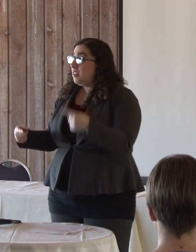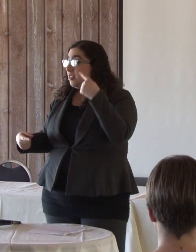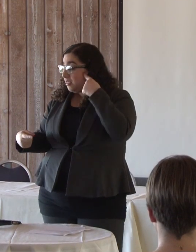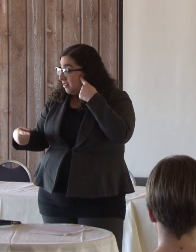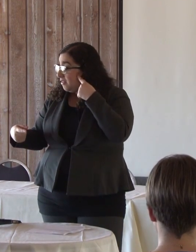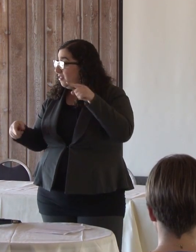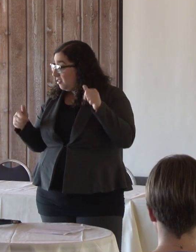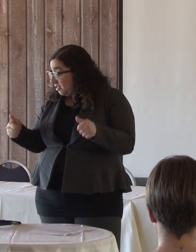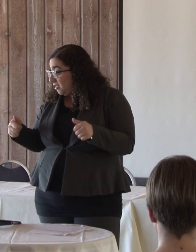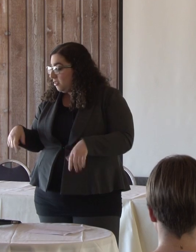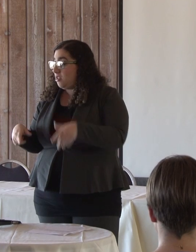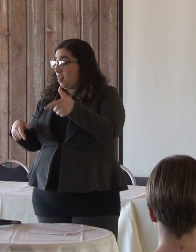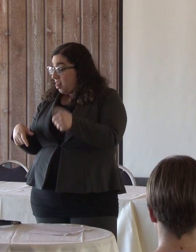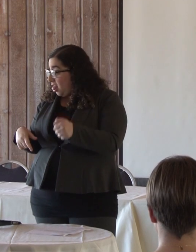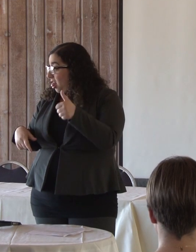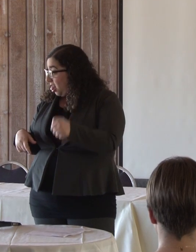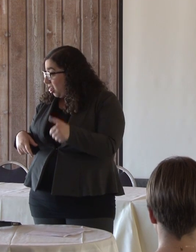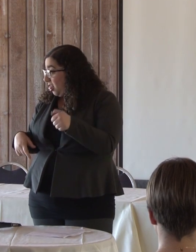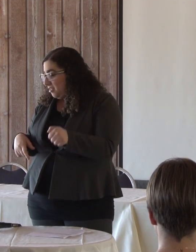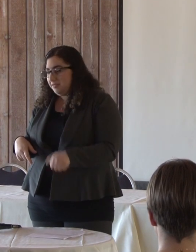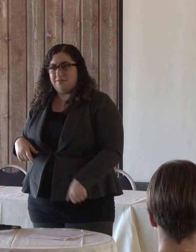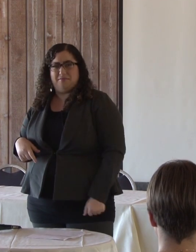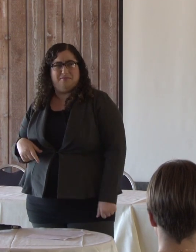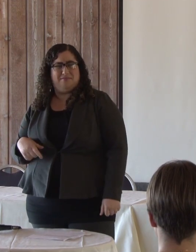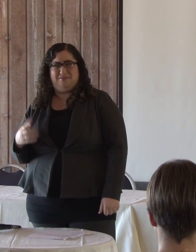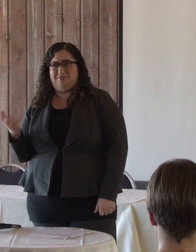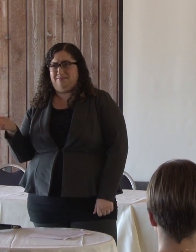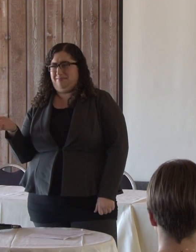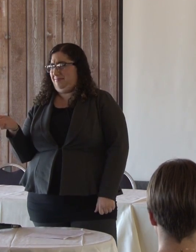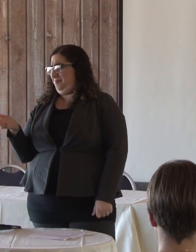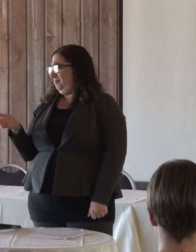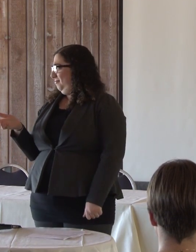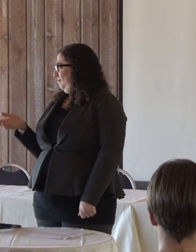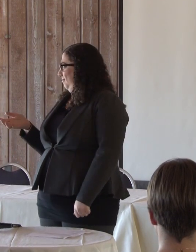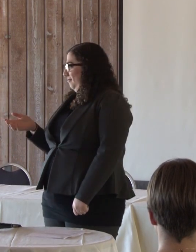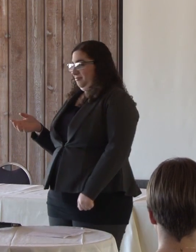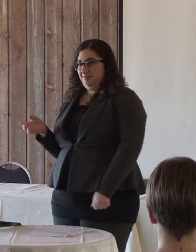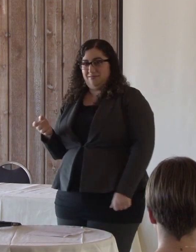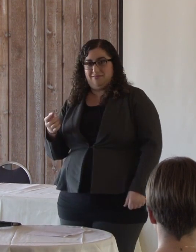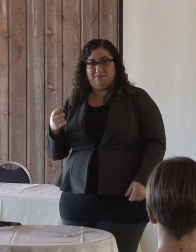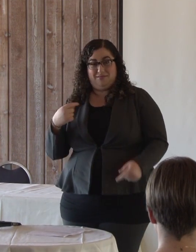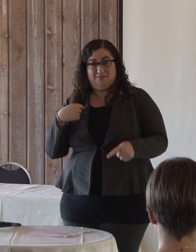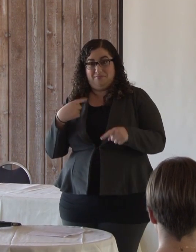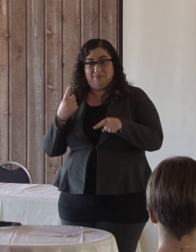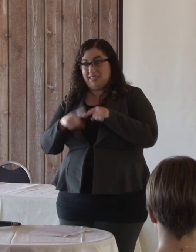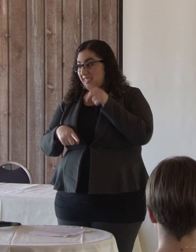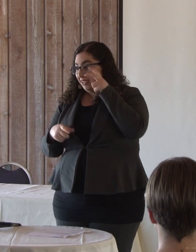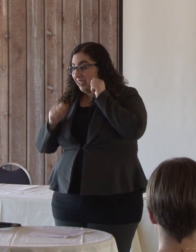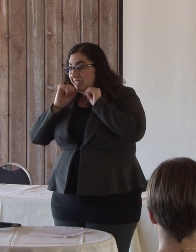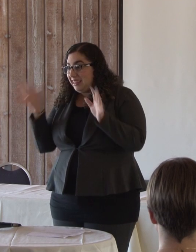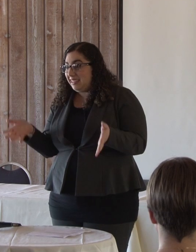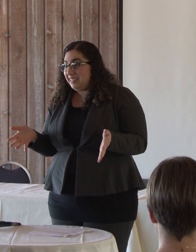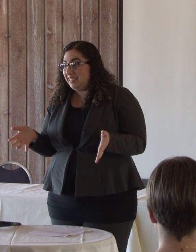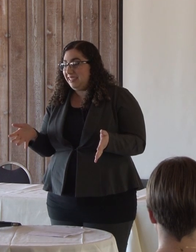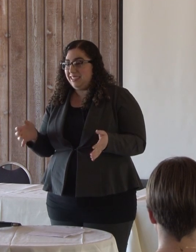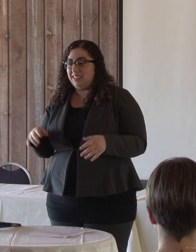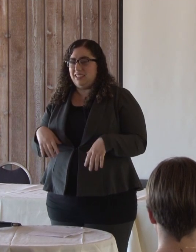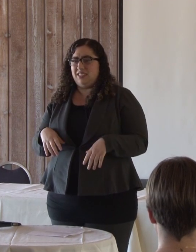would roll her eyes in exasperation and walk in and say, hey, when you hear something try to click something. And